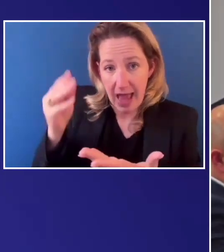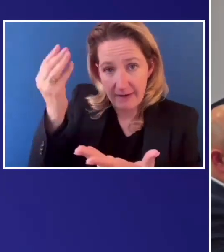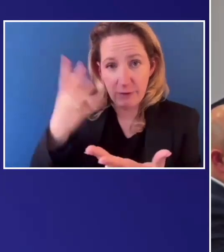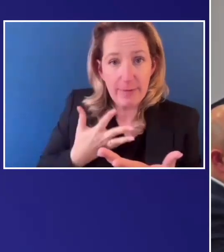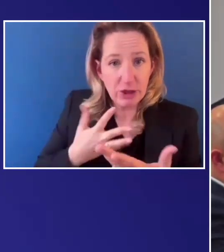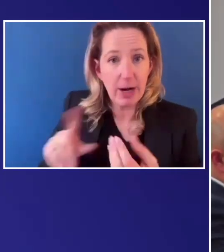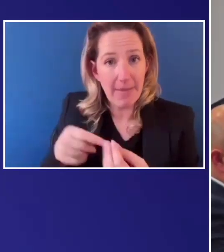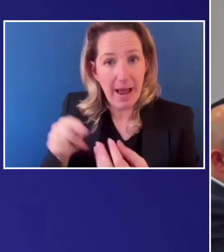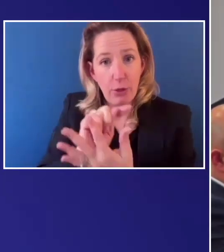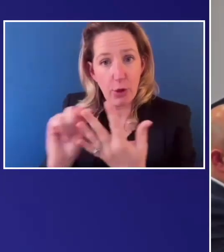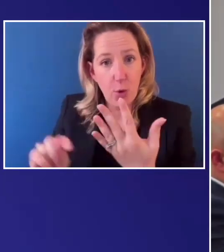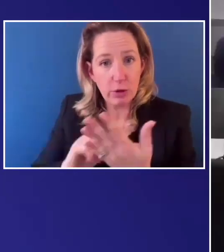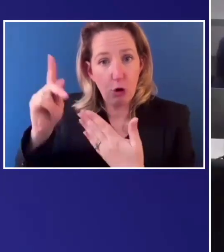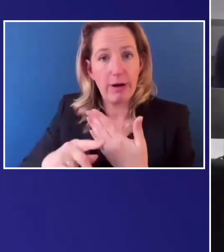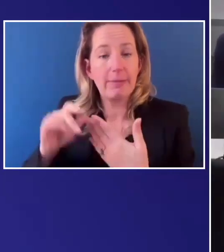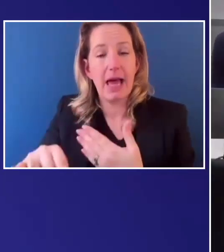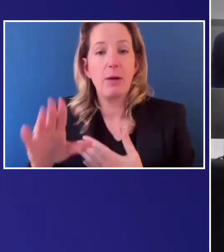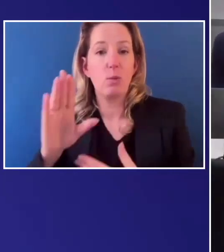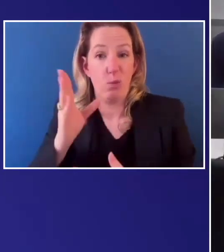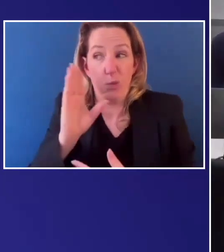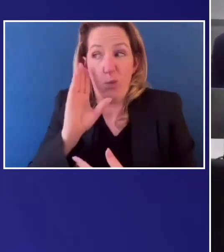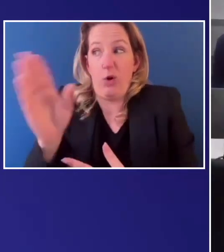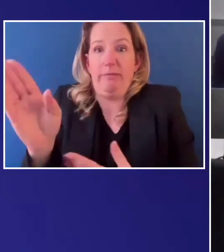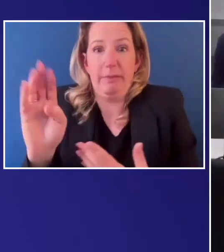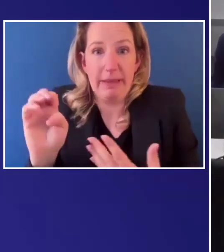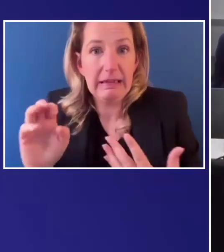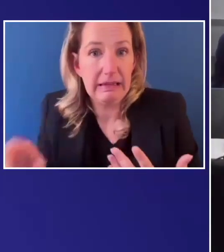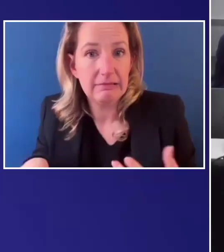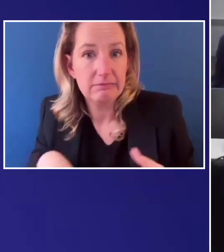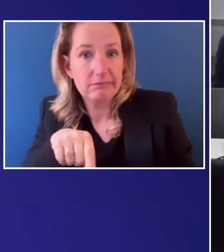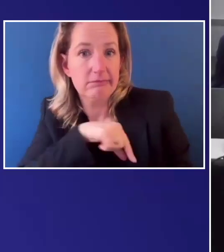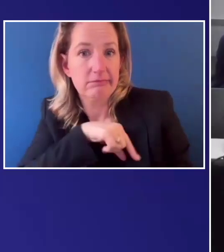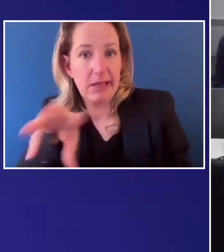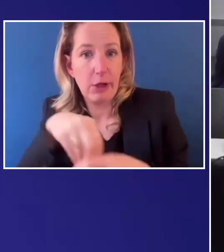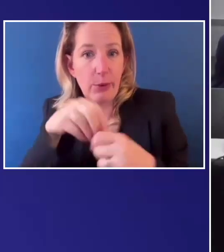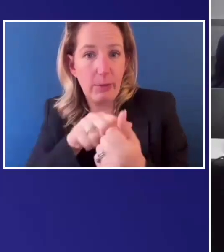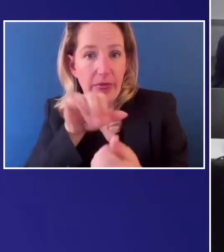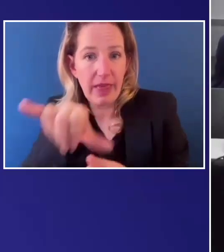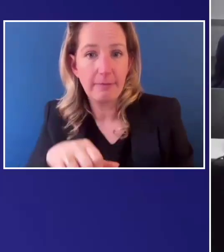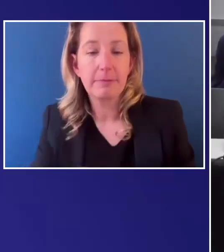Go ahead Jeff, please. I think that the major issue there was on